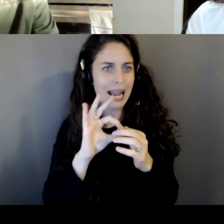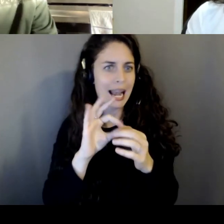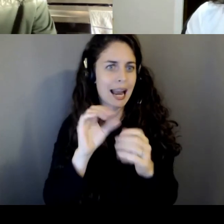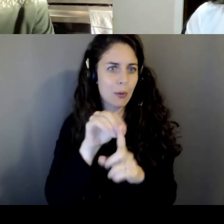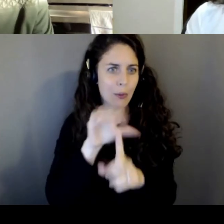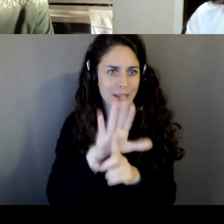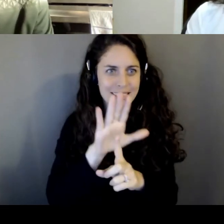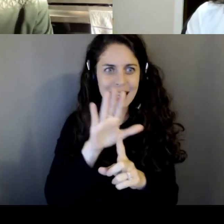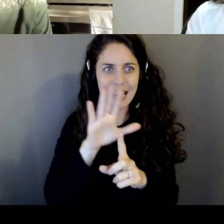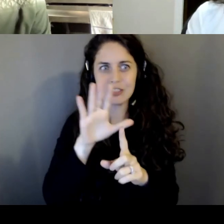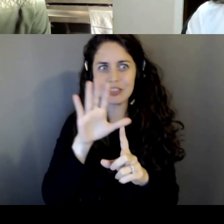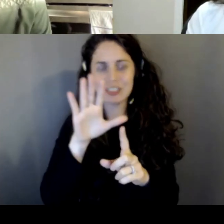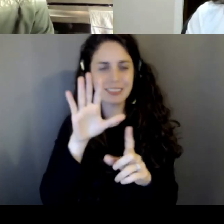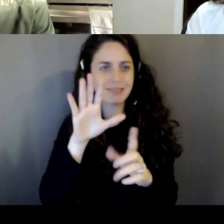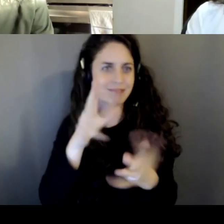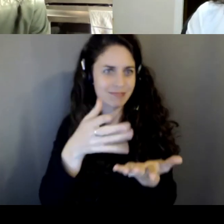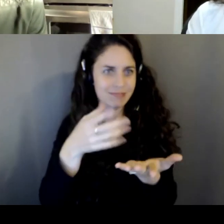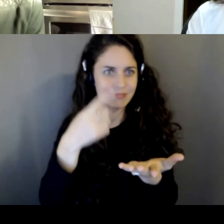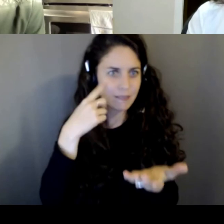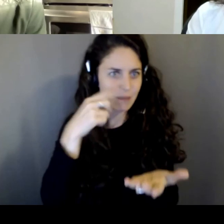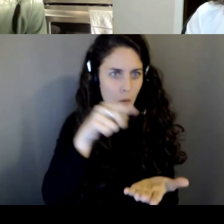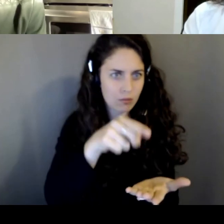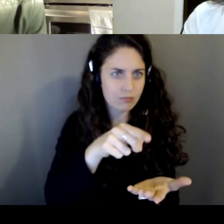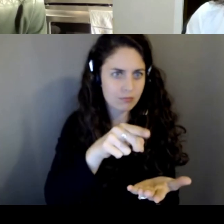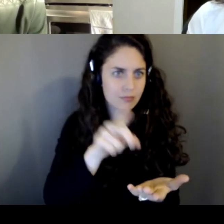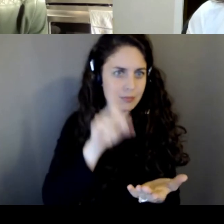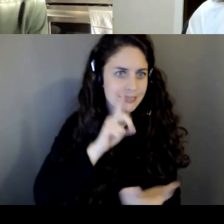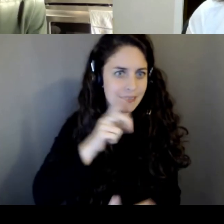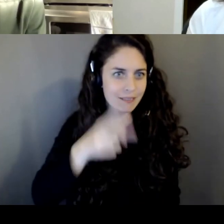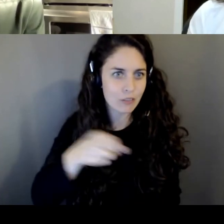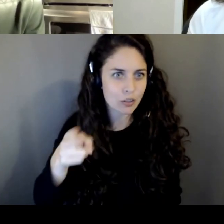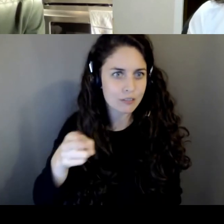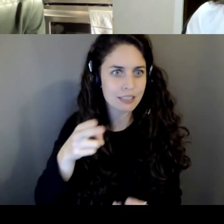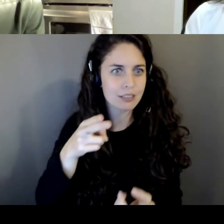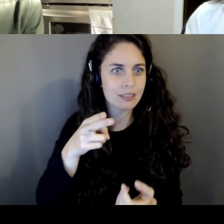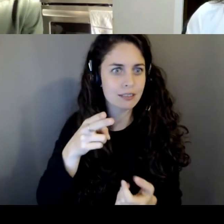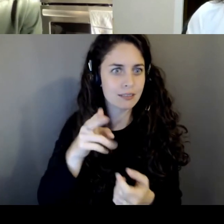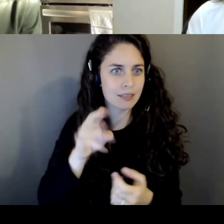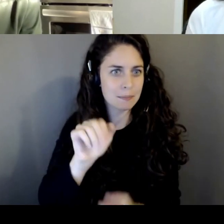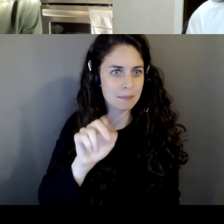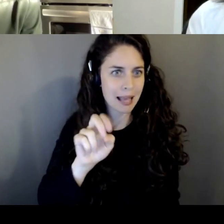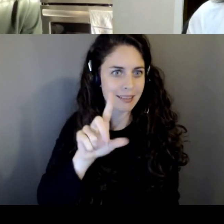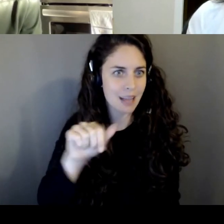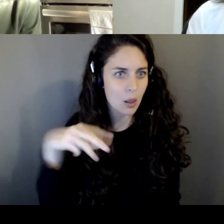component for the deaf and hard of hearing Mandela Washington Fellows. It's such a valuable